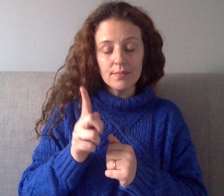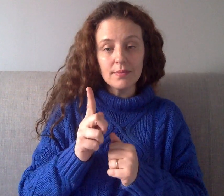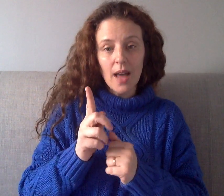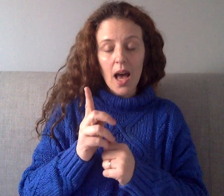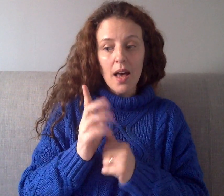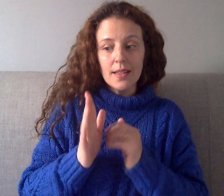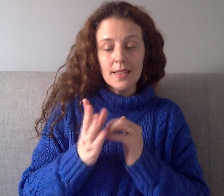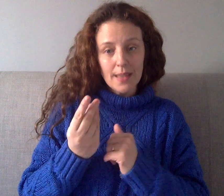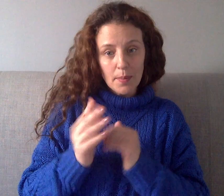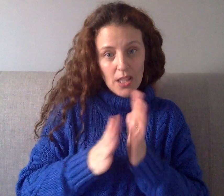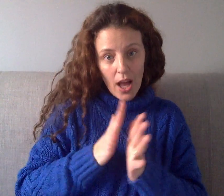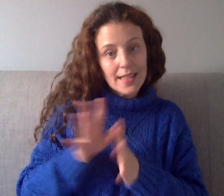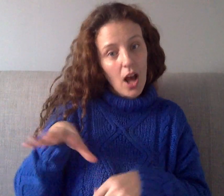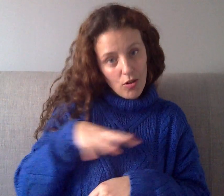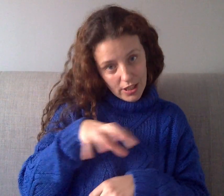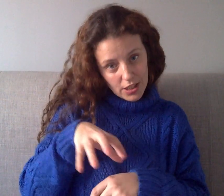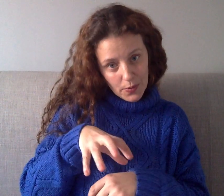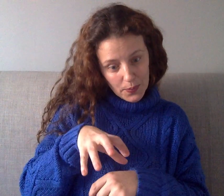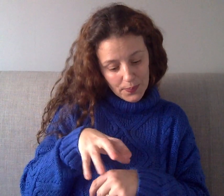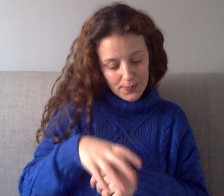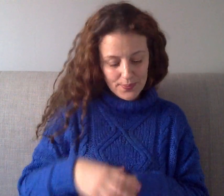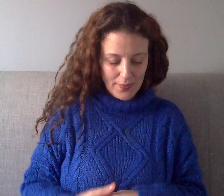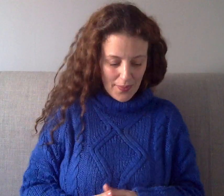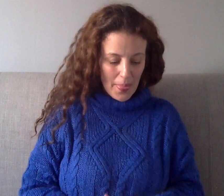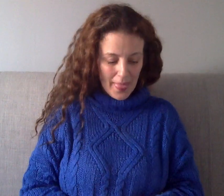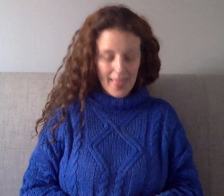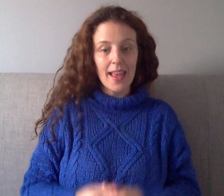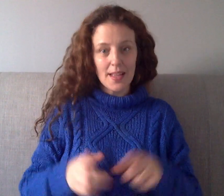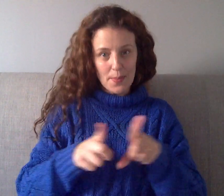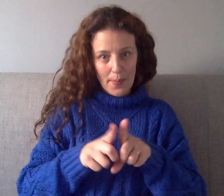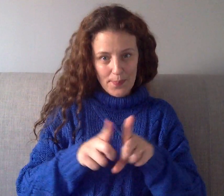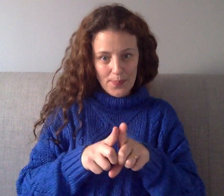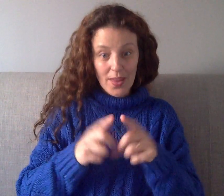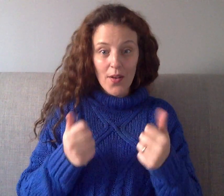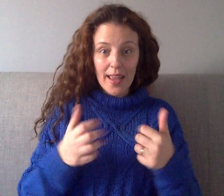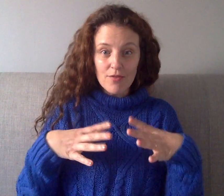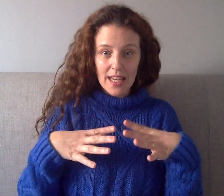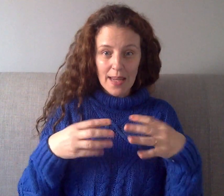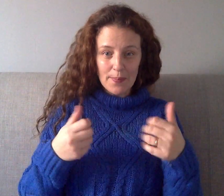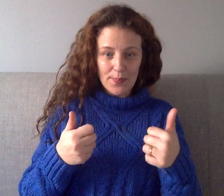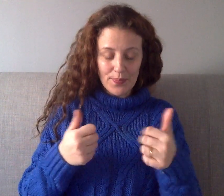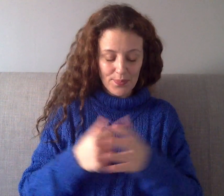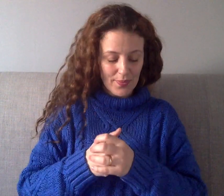Some signs are regional as well. Okay ready.